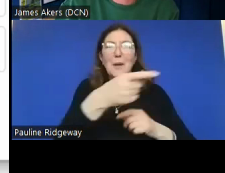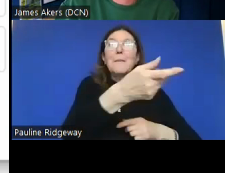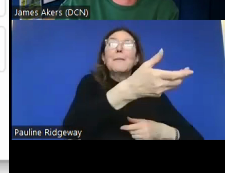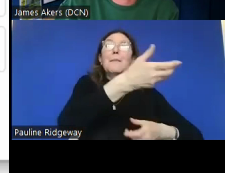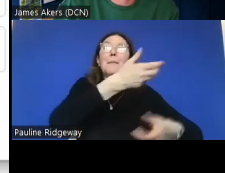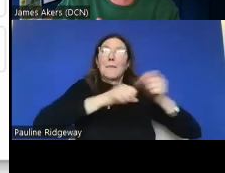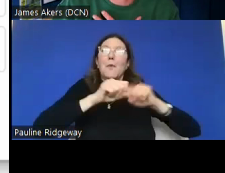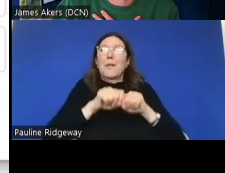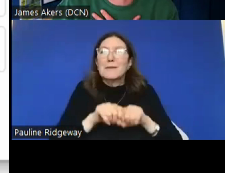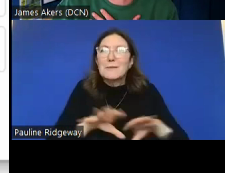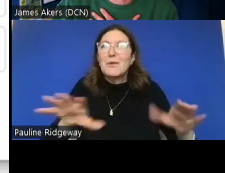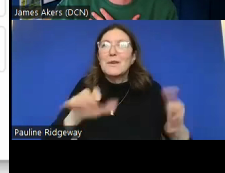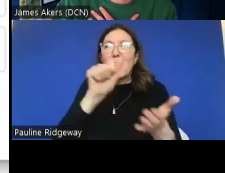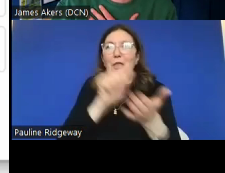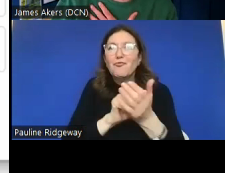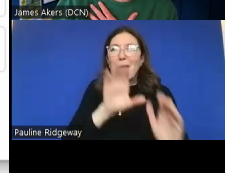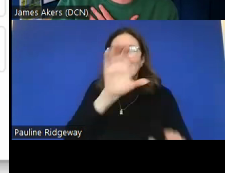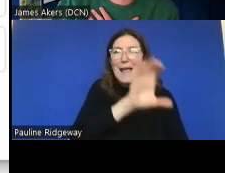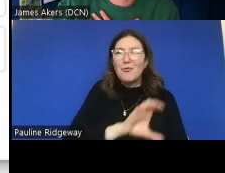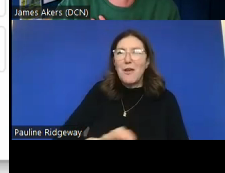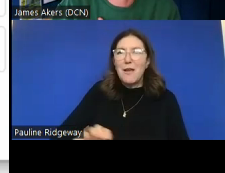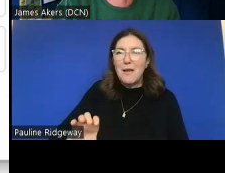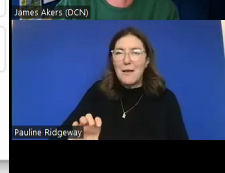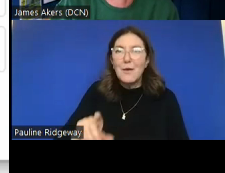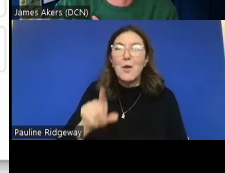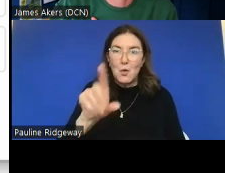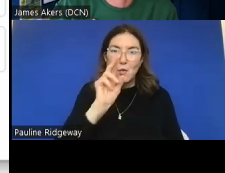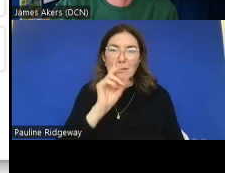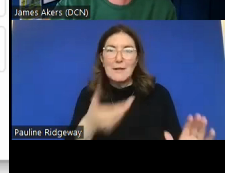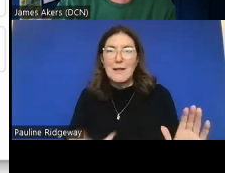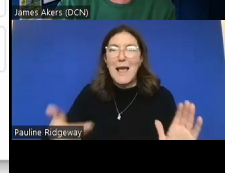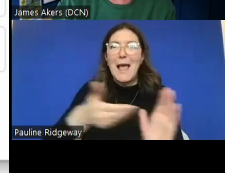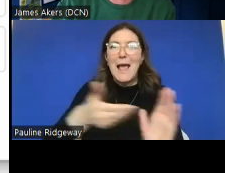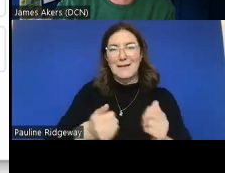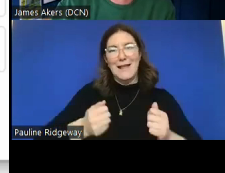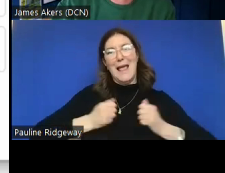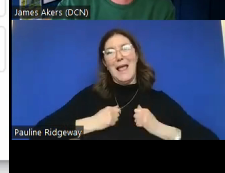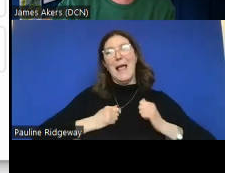and you'll see that what we've added in is our website, which is digitalnetwork.org.uk.